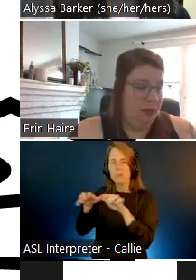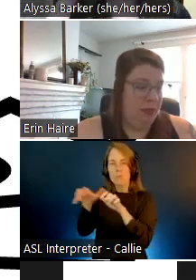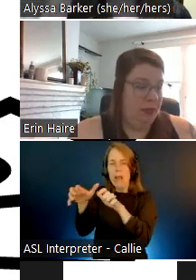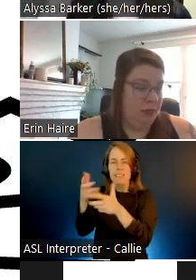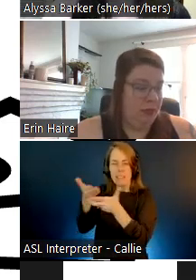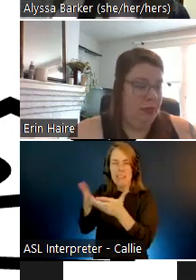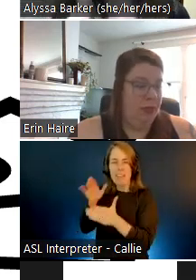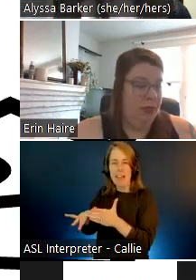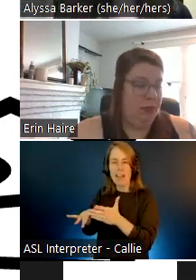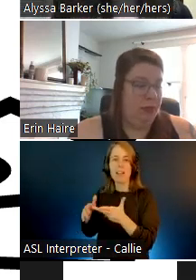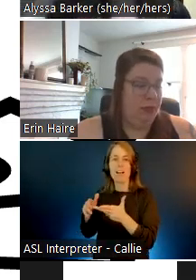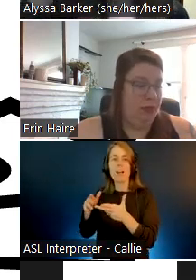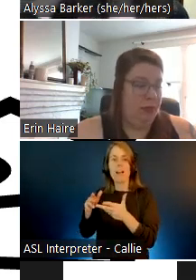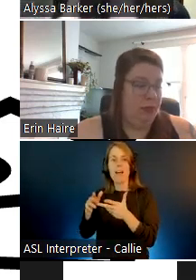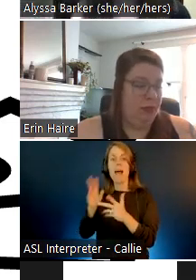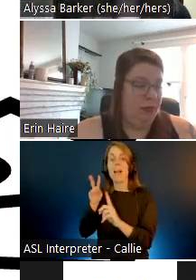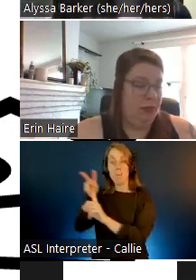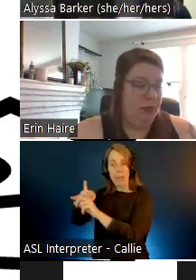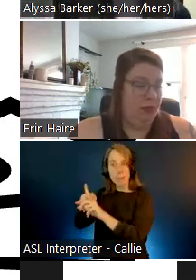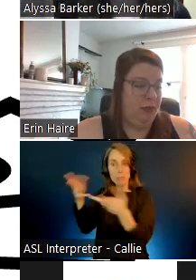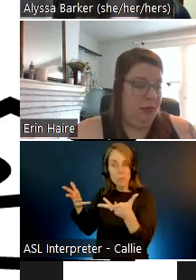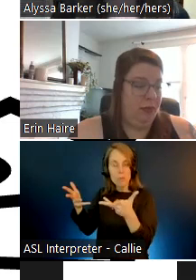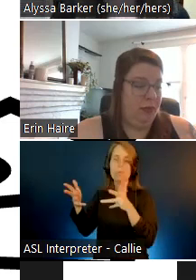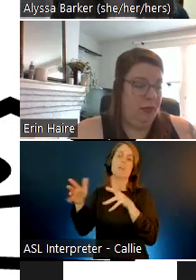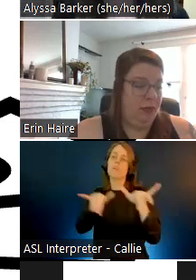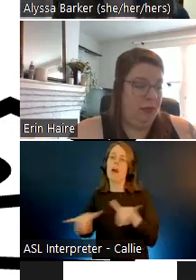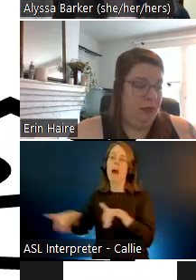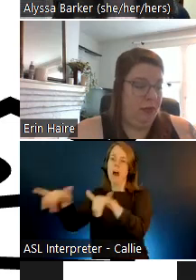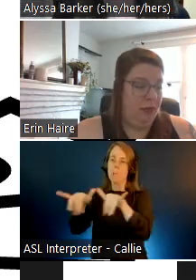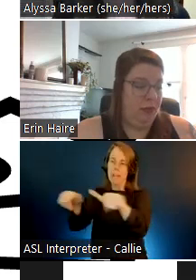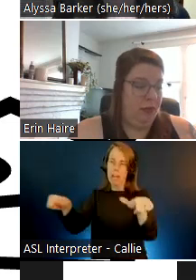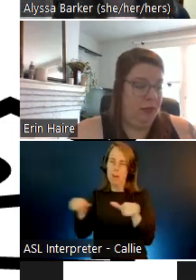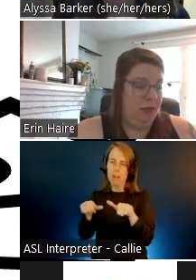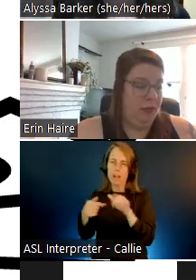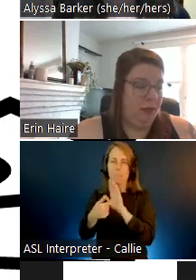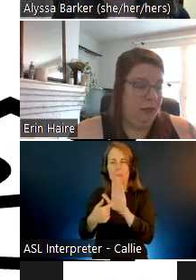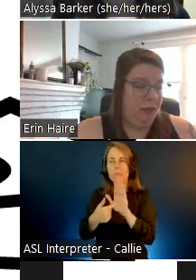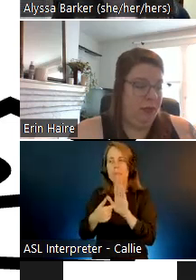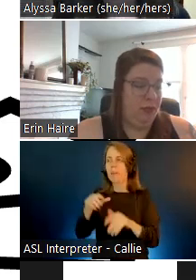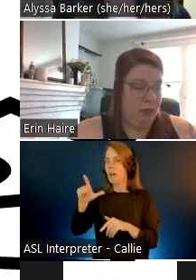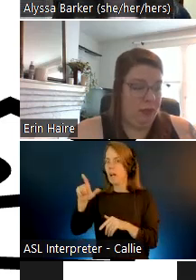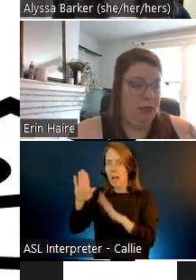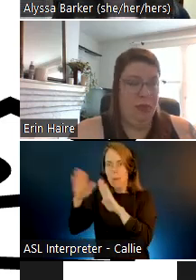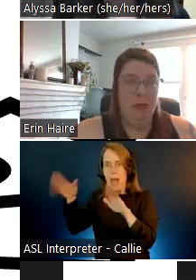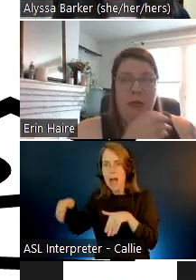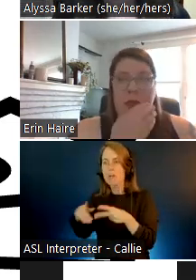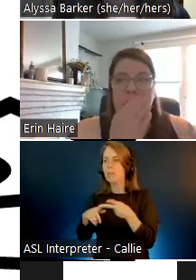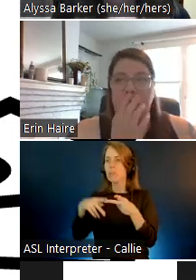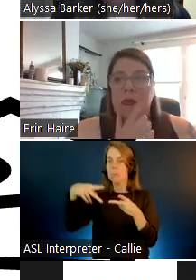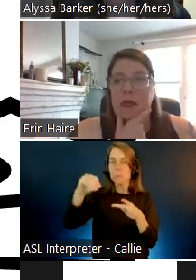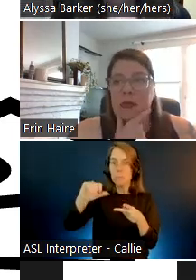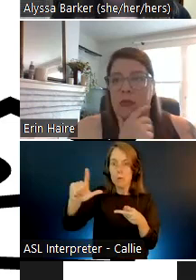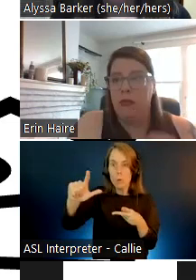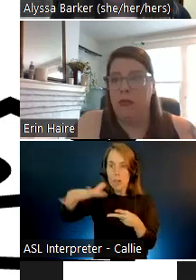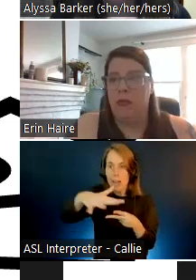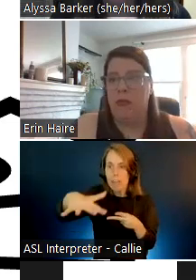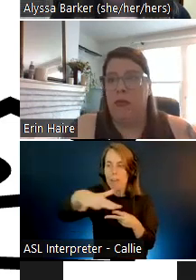things like the clubhouse or the laundry or the pool area anything like that the fair